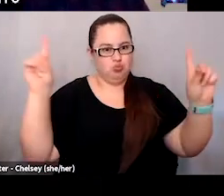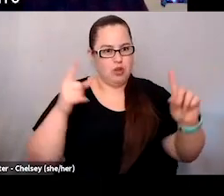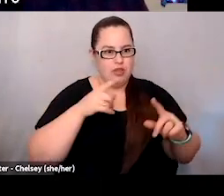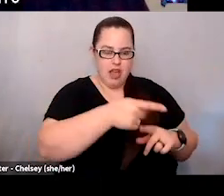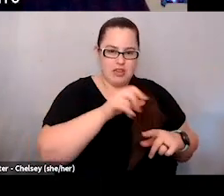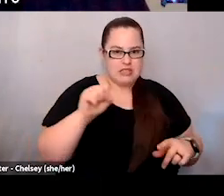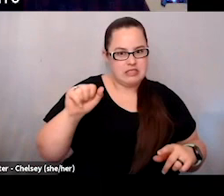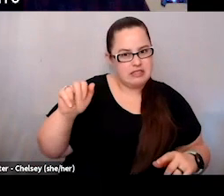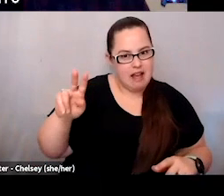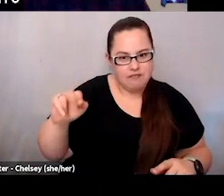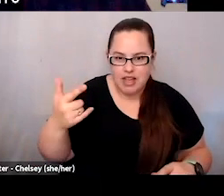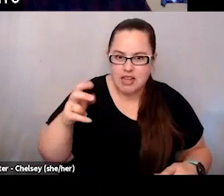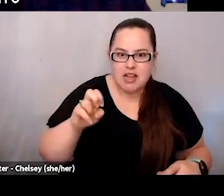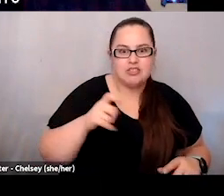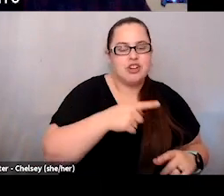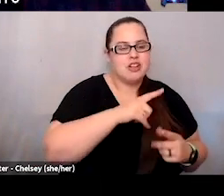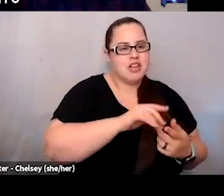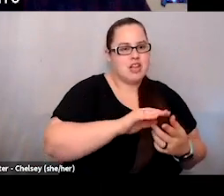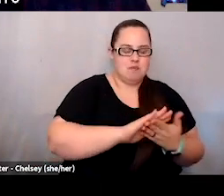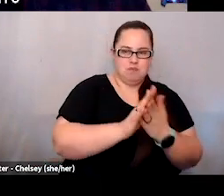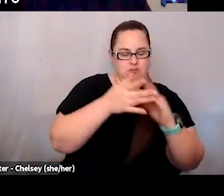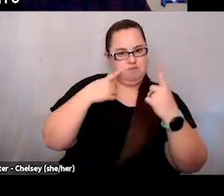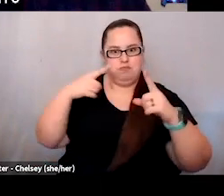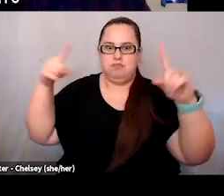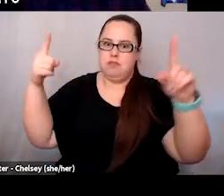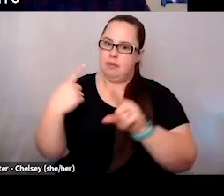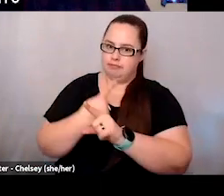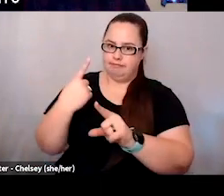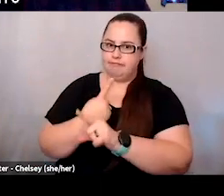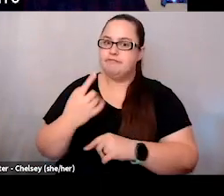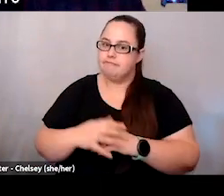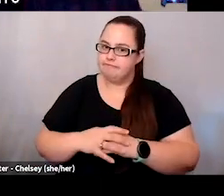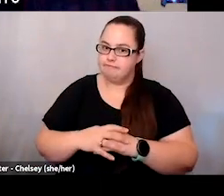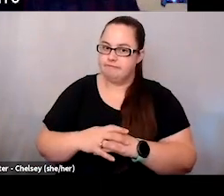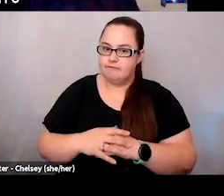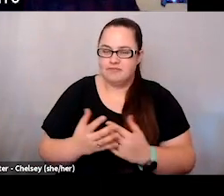to promote the boarding school system as a success, like, Look, we took the savage and